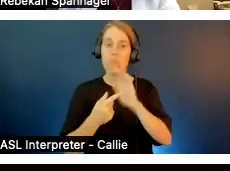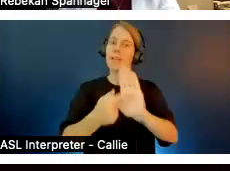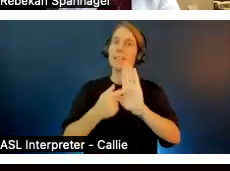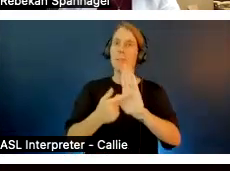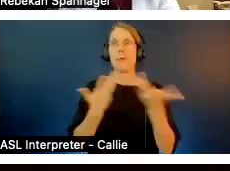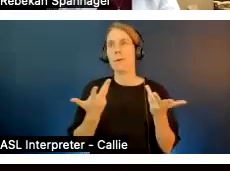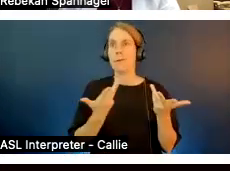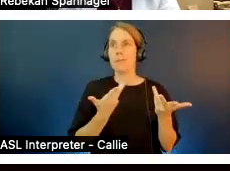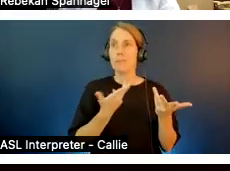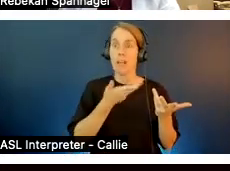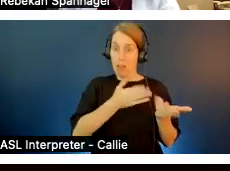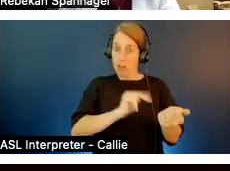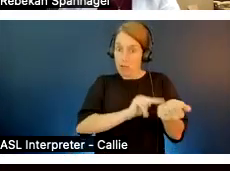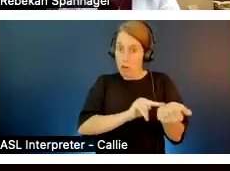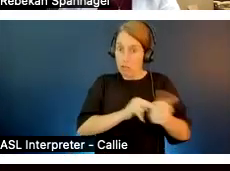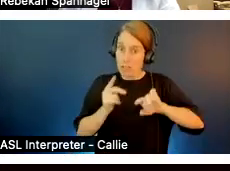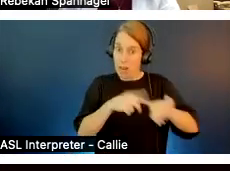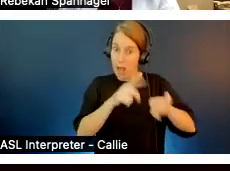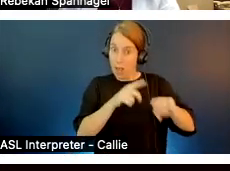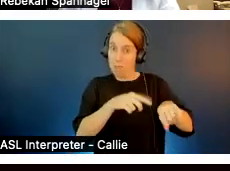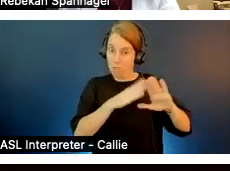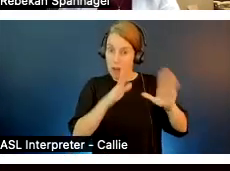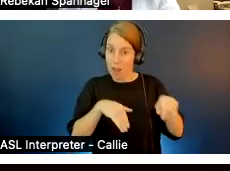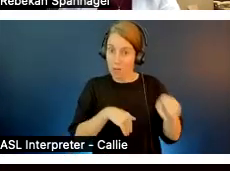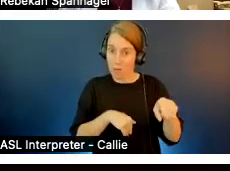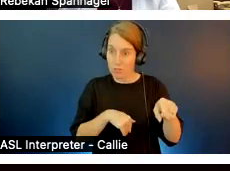and is it skilled nursing or do you need assistance that is more in